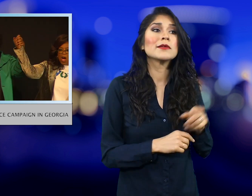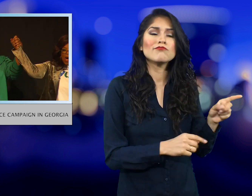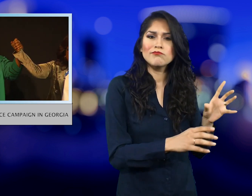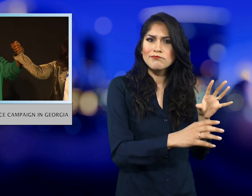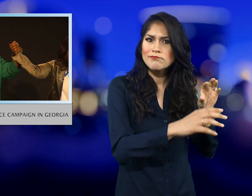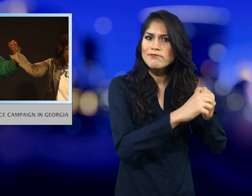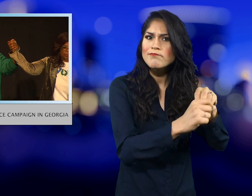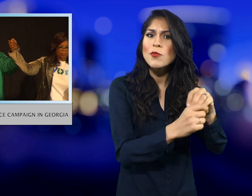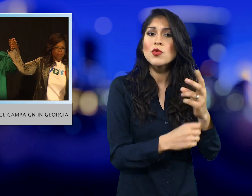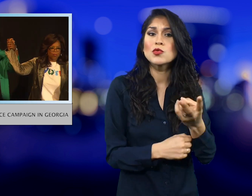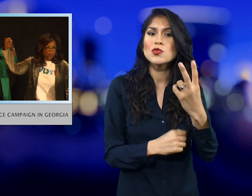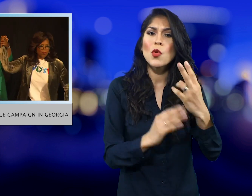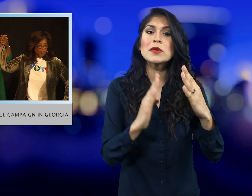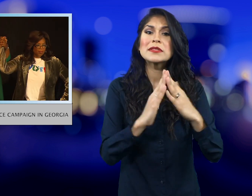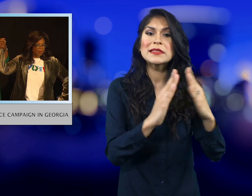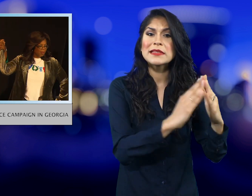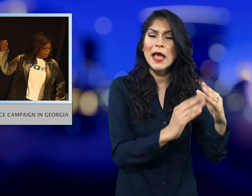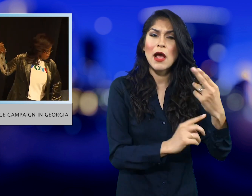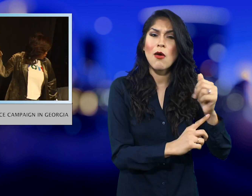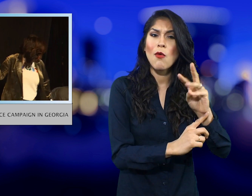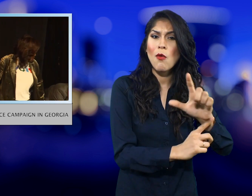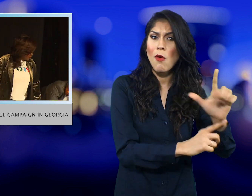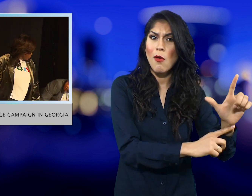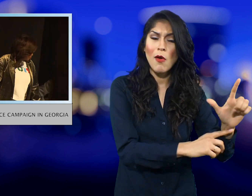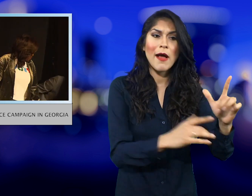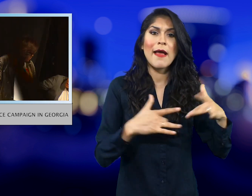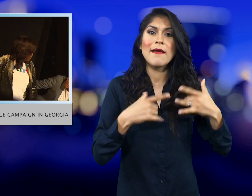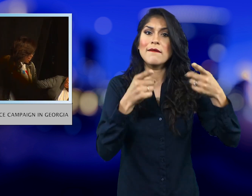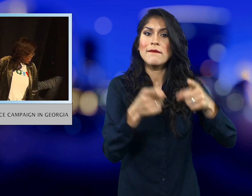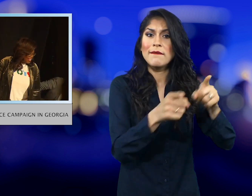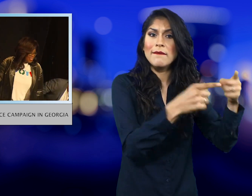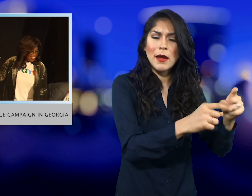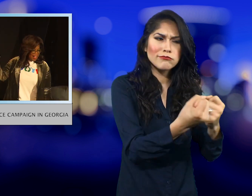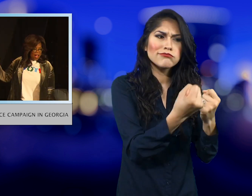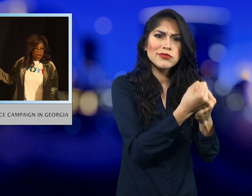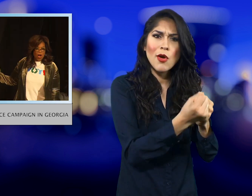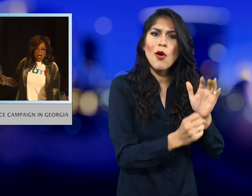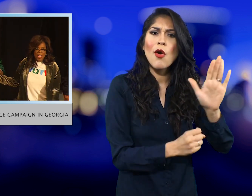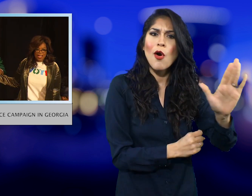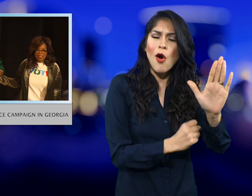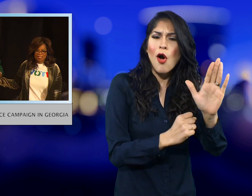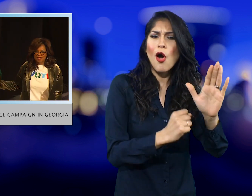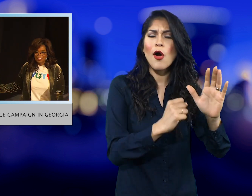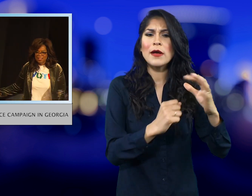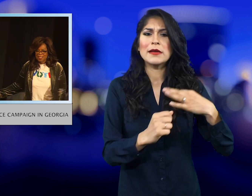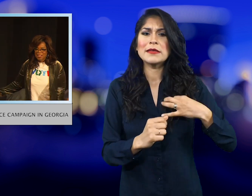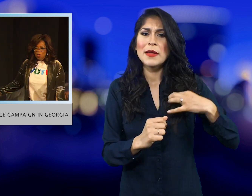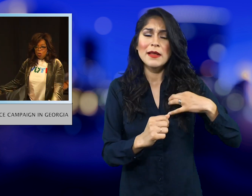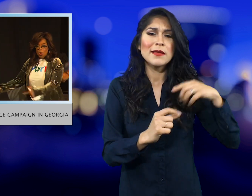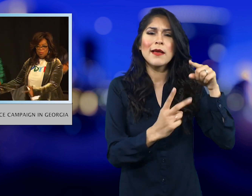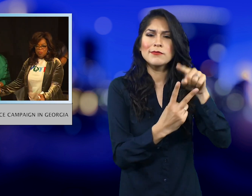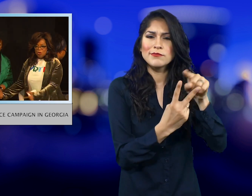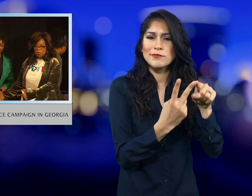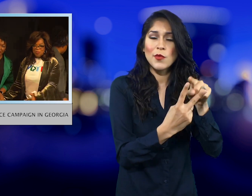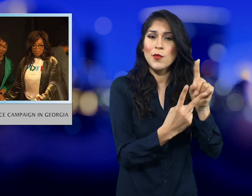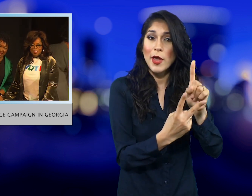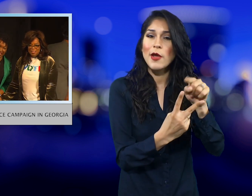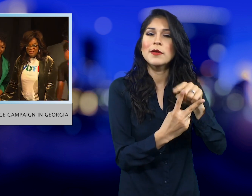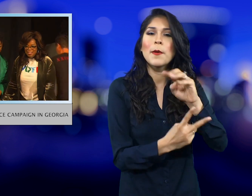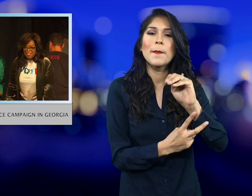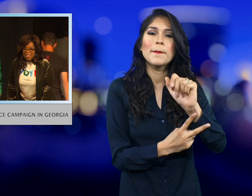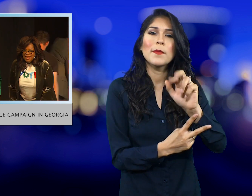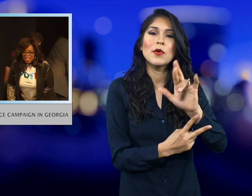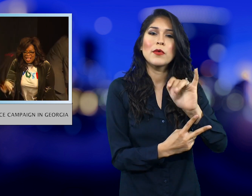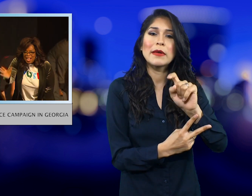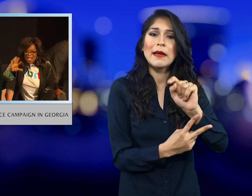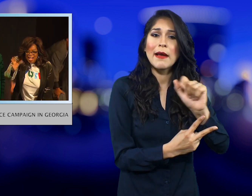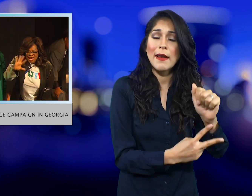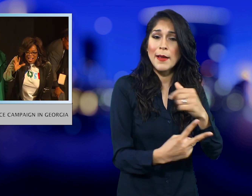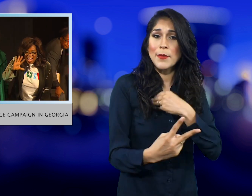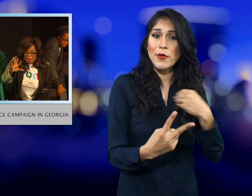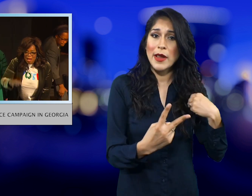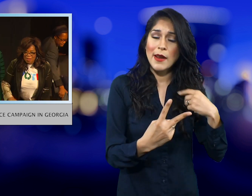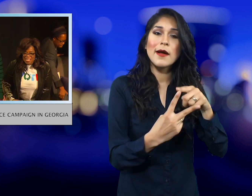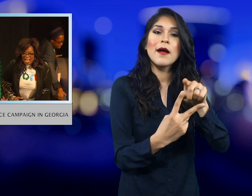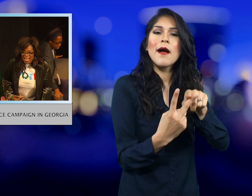Winfrey participated in two town hall events to aid her campaign, one in Marietta, the